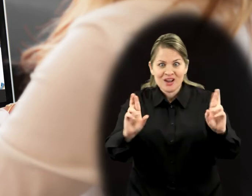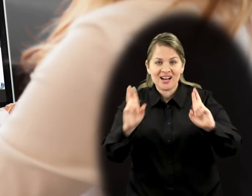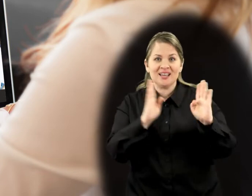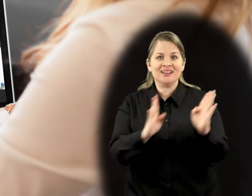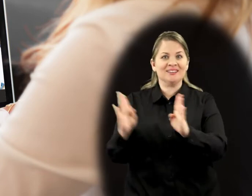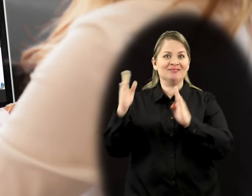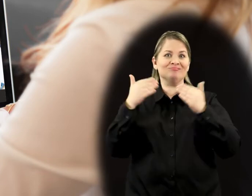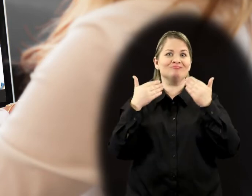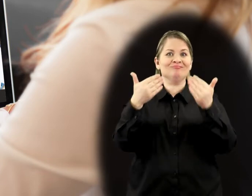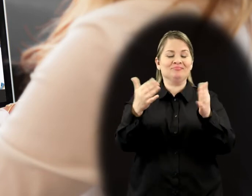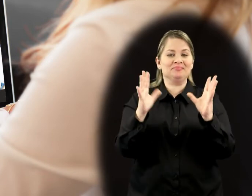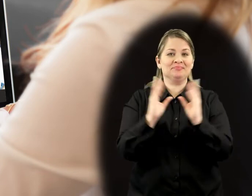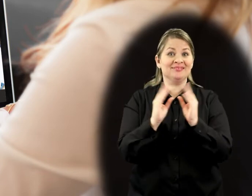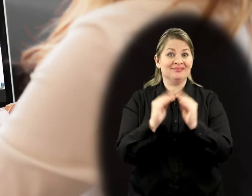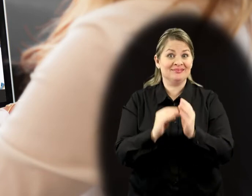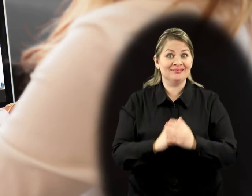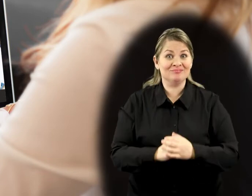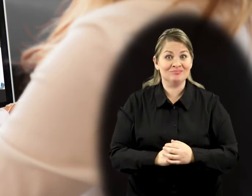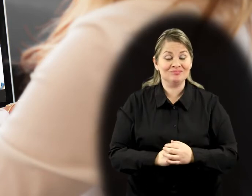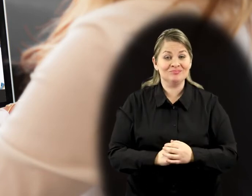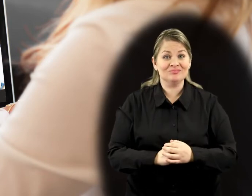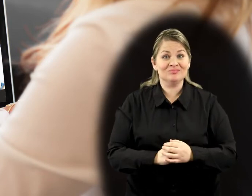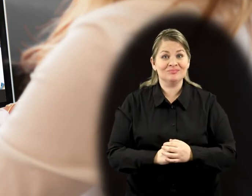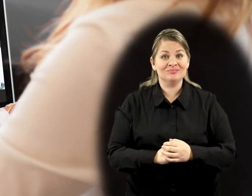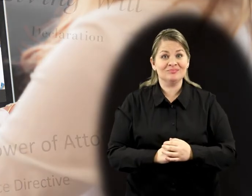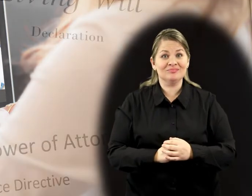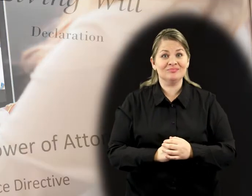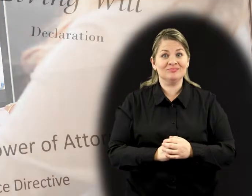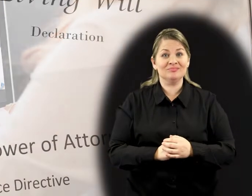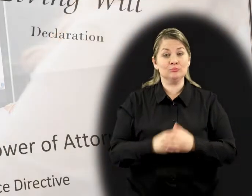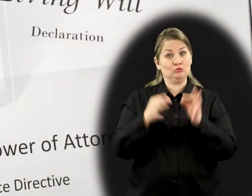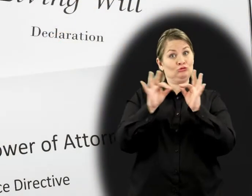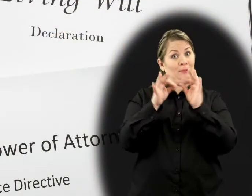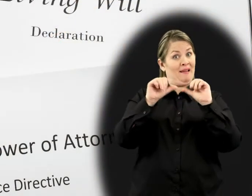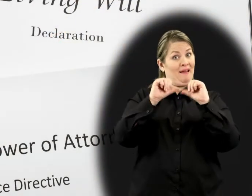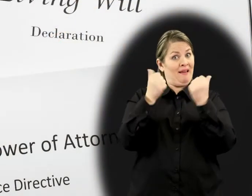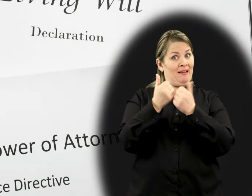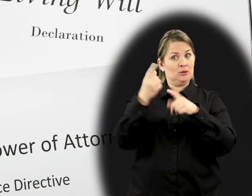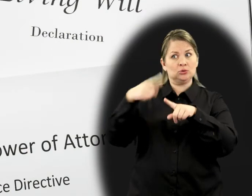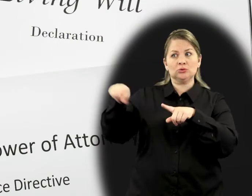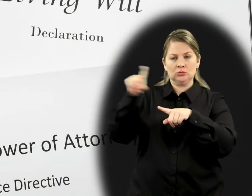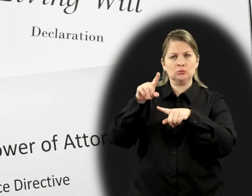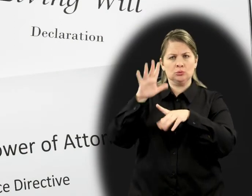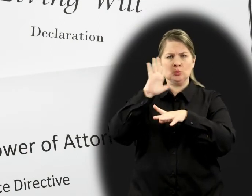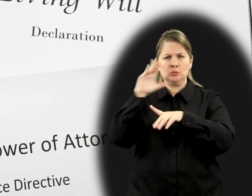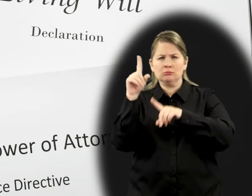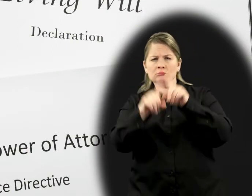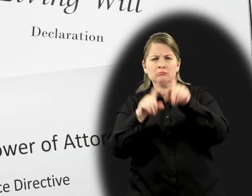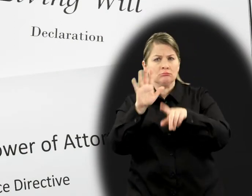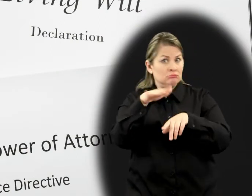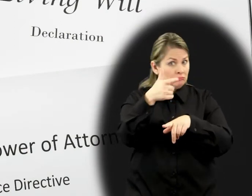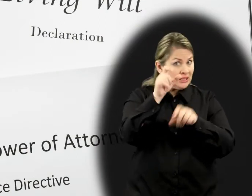and answer any questions the interpreter may have. Before the day of the VRI session,